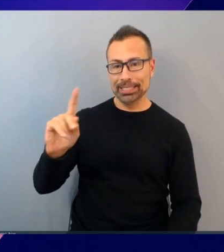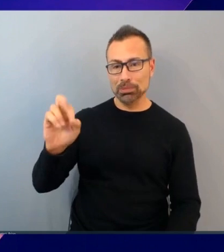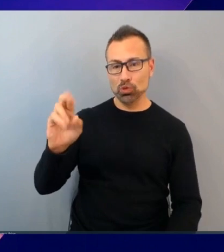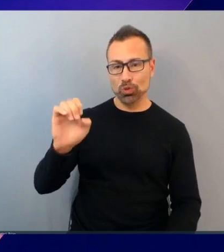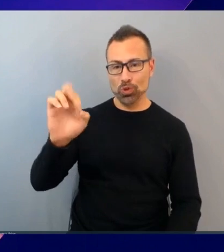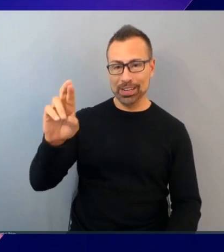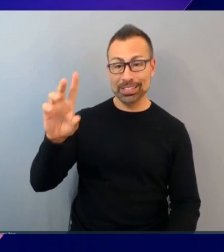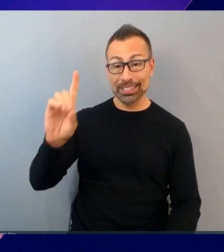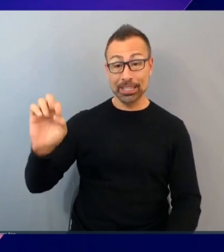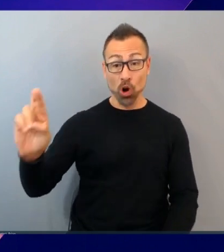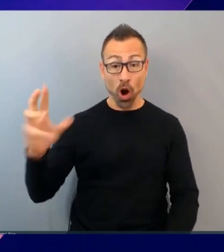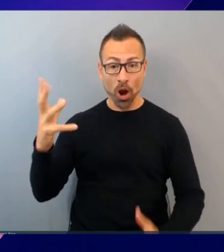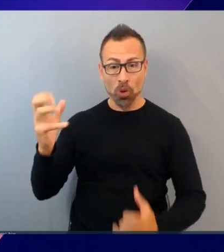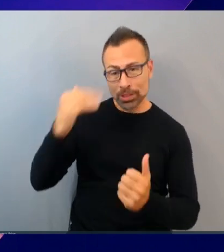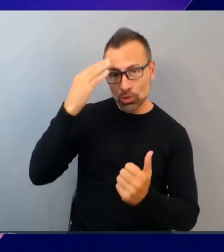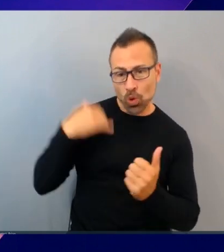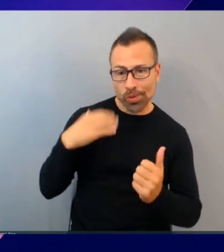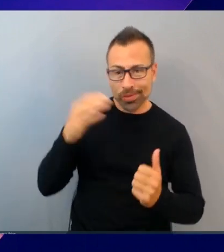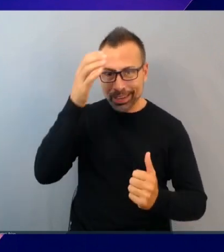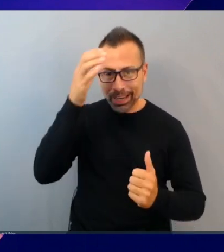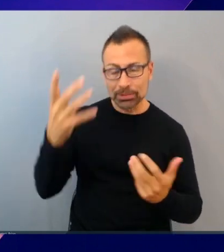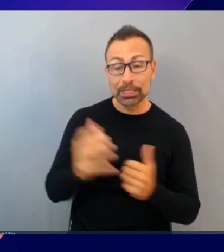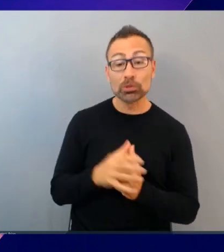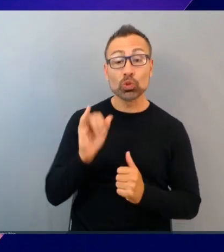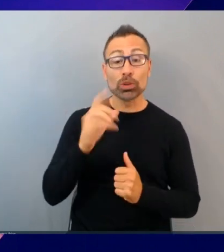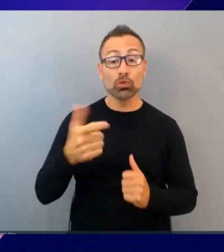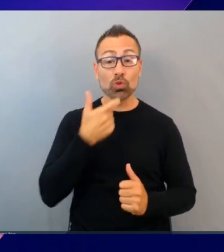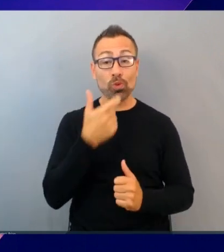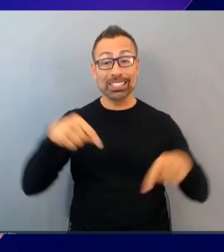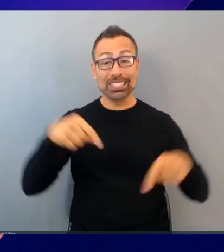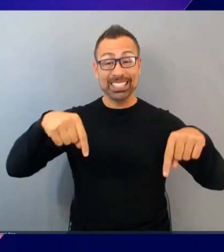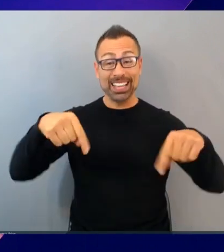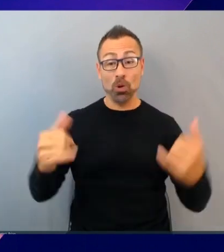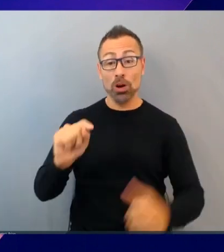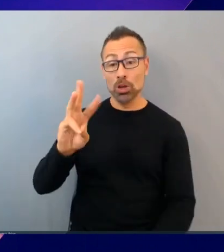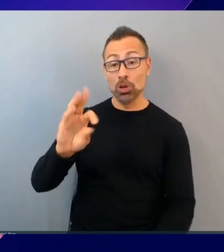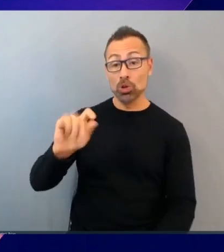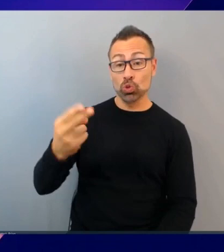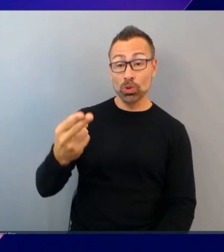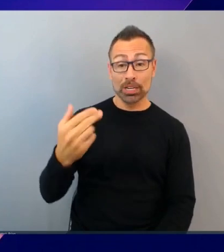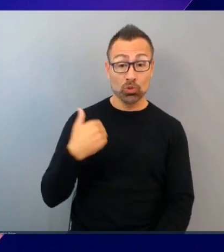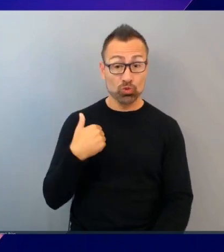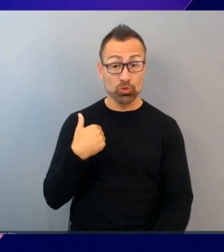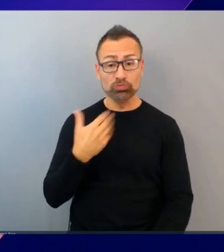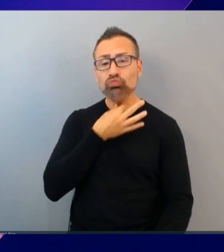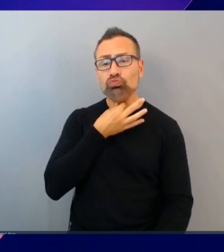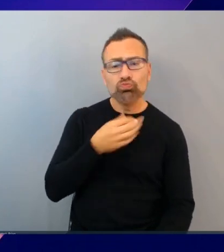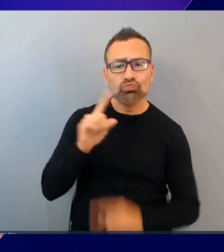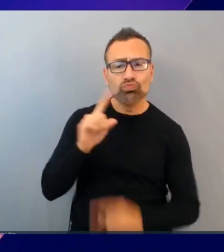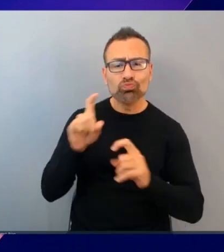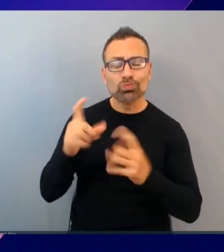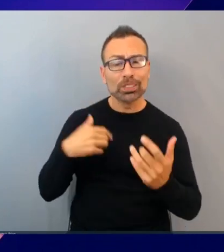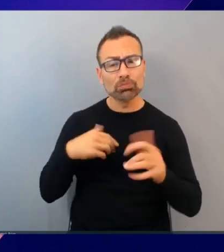feel free to drop a question or a comment to the chat, and you'll be able to redirect it to someone who works on the team